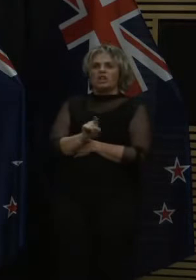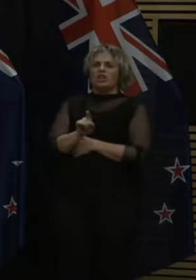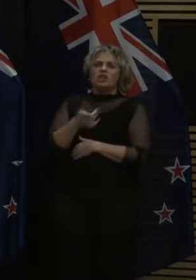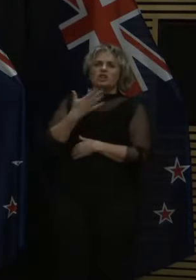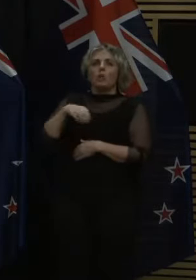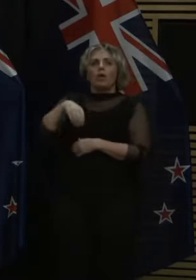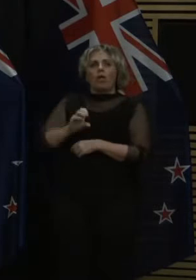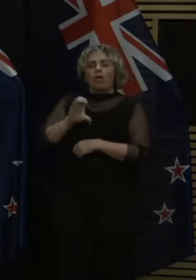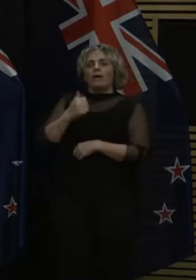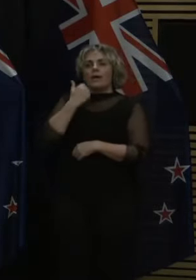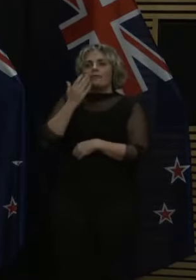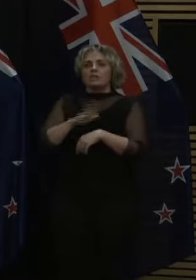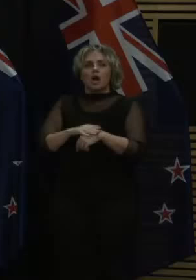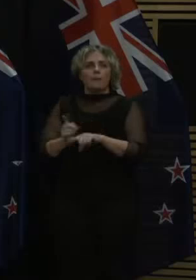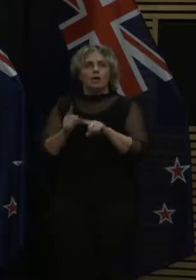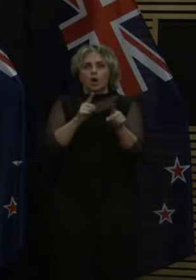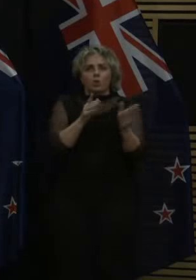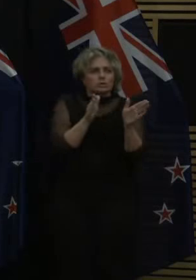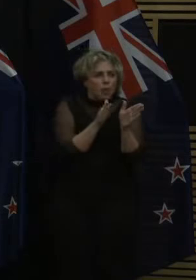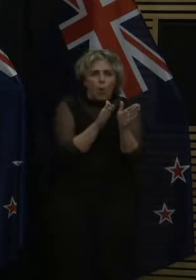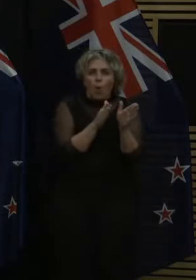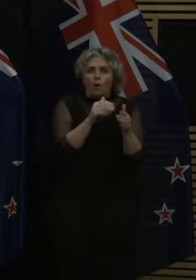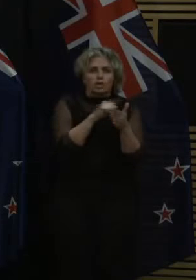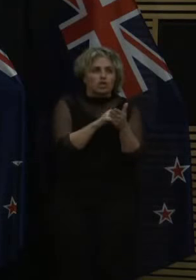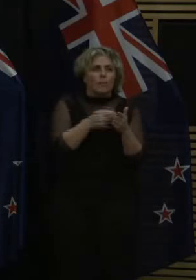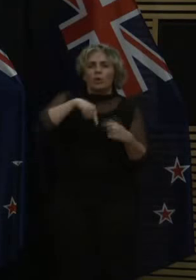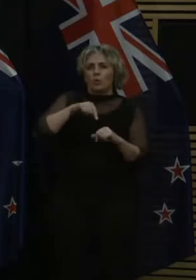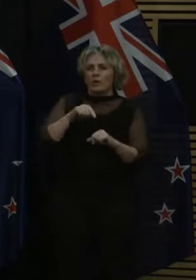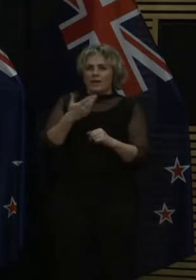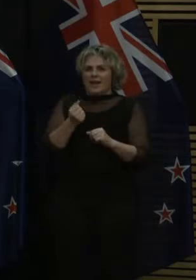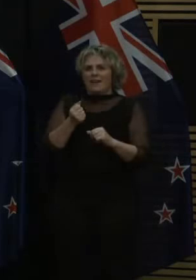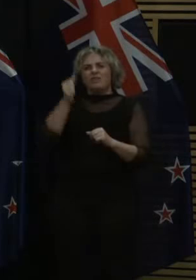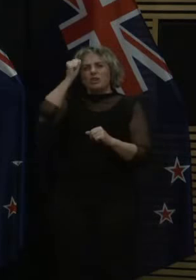of it is practical, having to